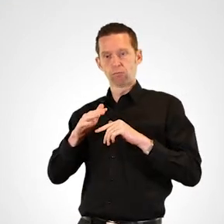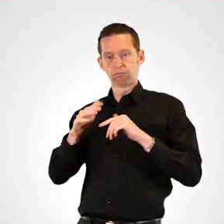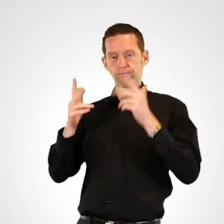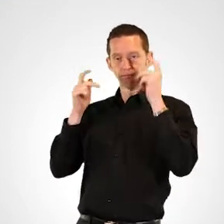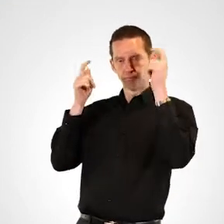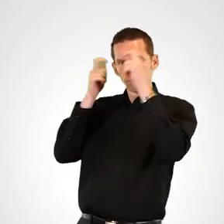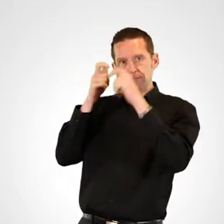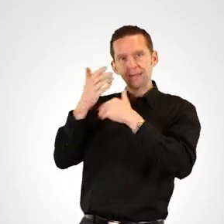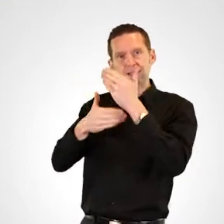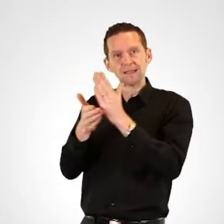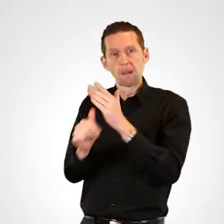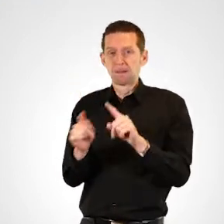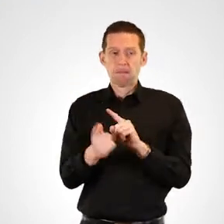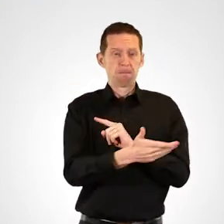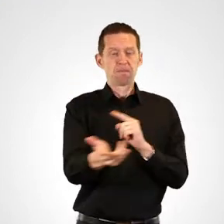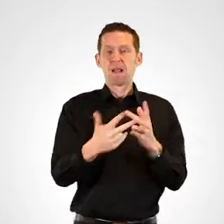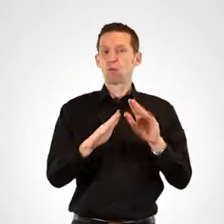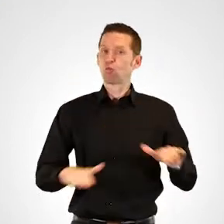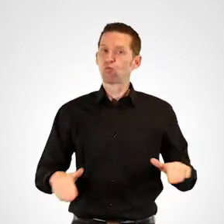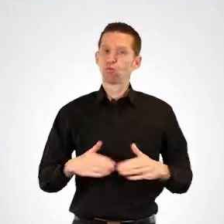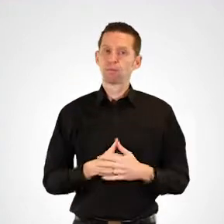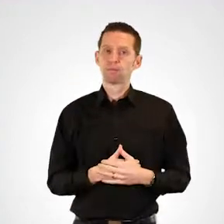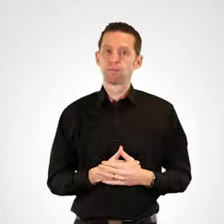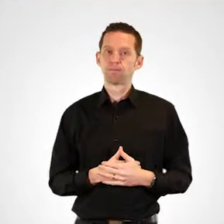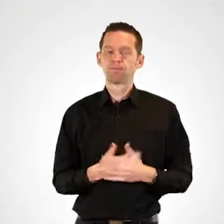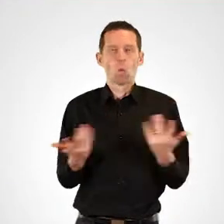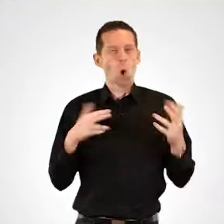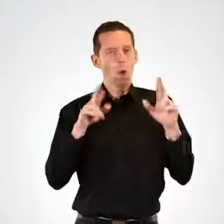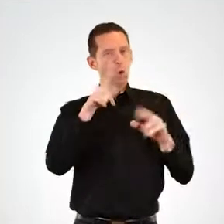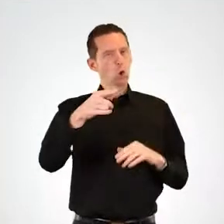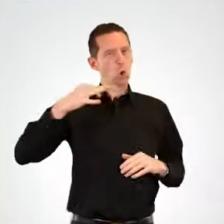as all other young literacy learners. So I hope that you got a lot out of what are the skills